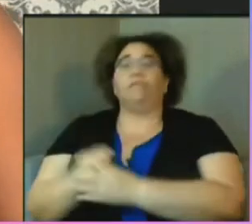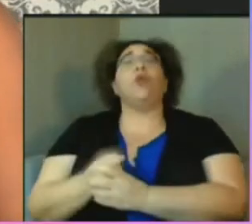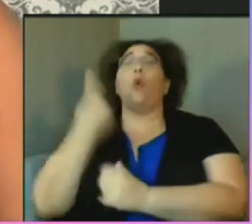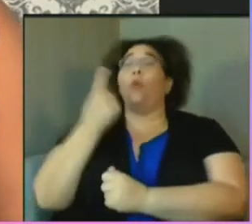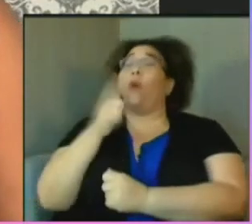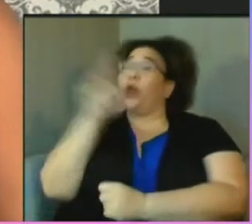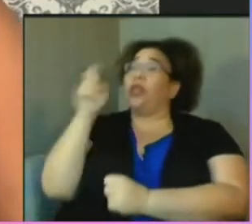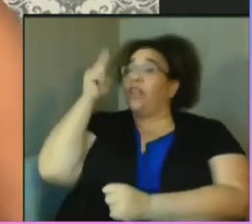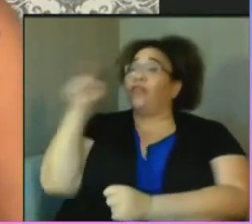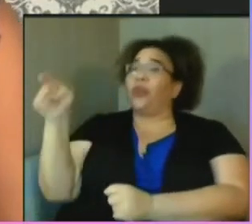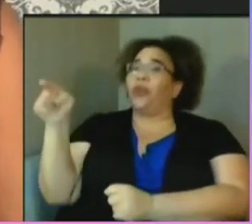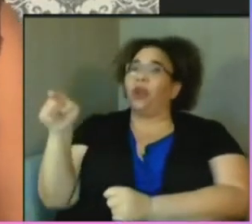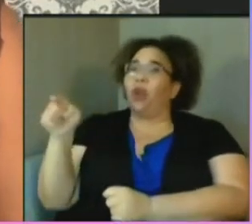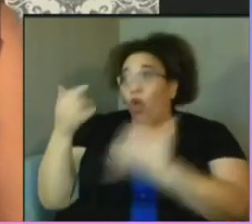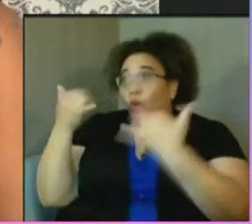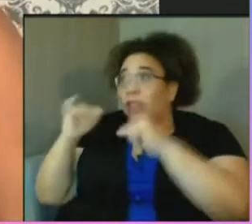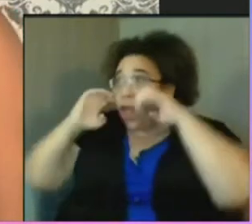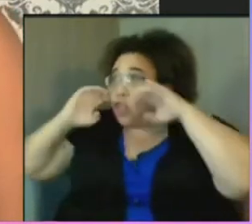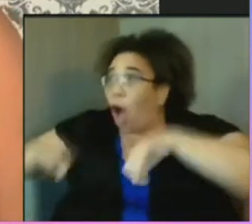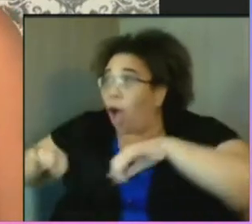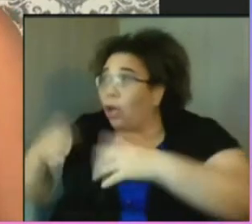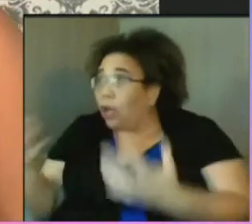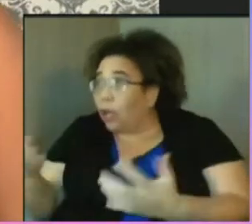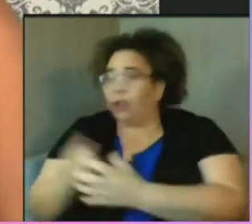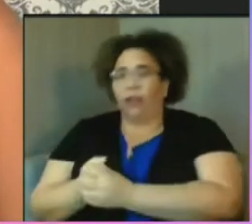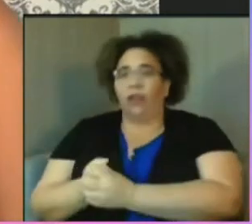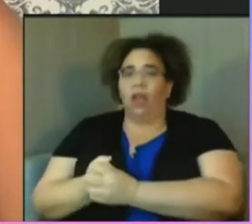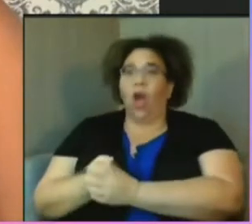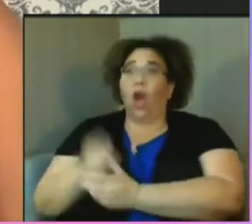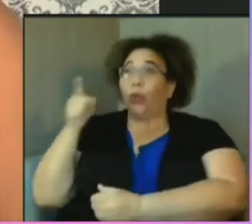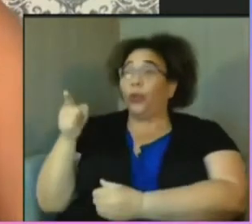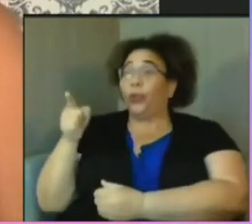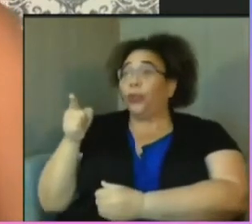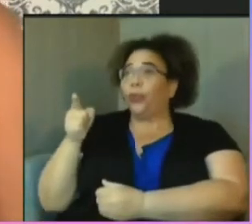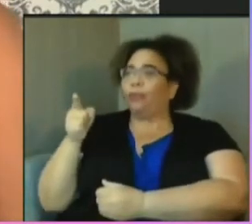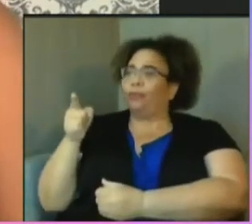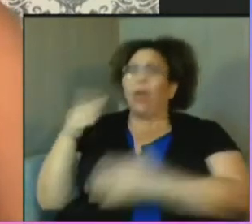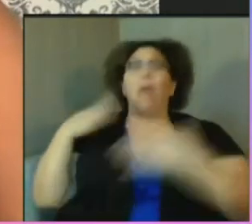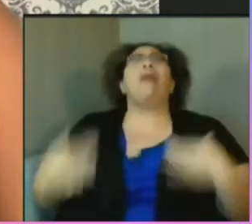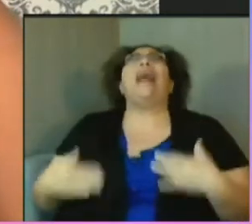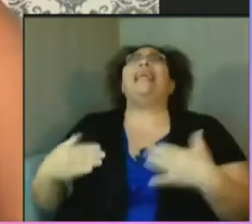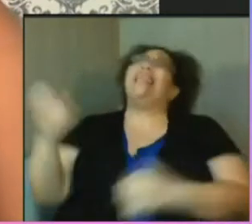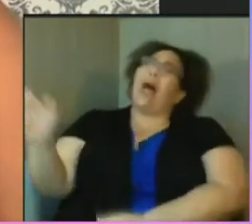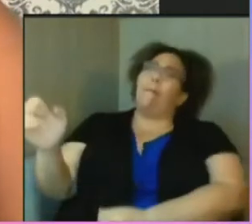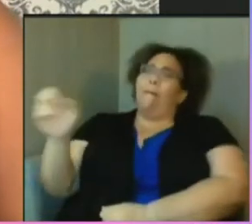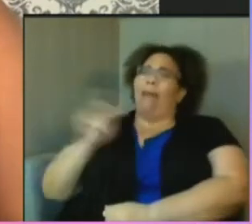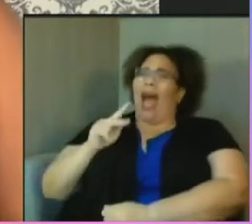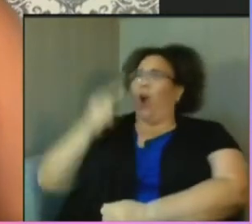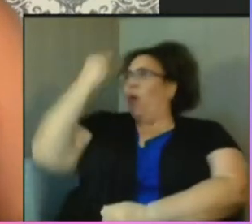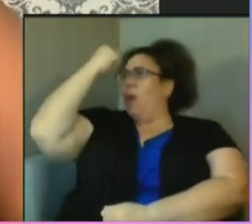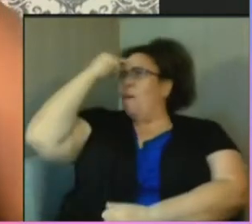Are you still in shock? Has it, are you still, has your body come back, has your mind come back into your body?